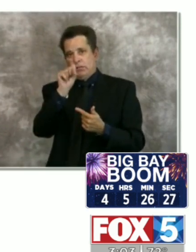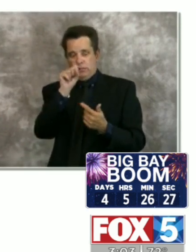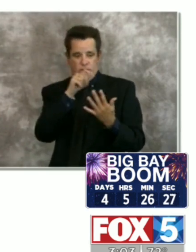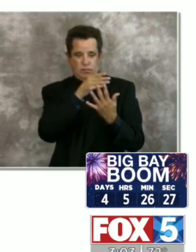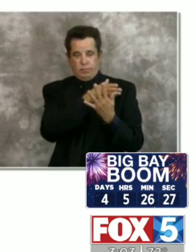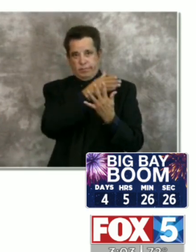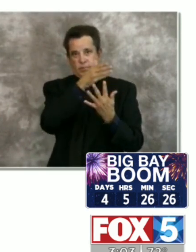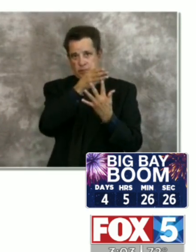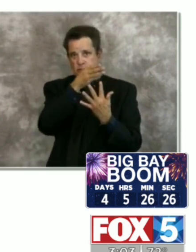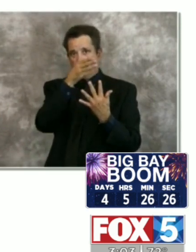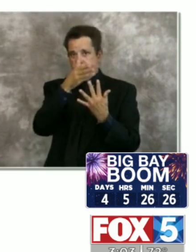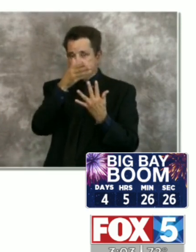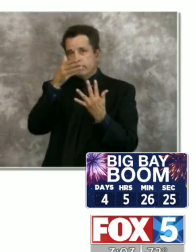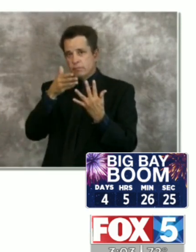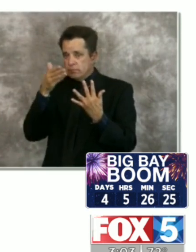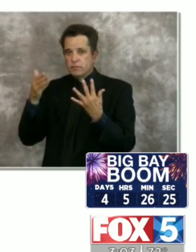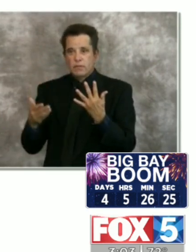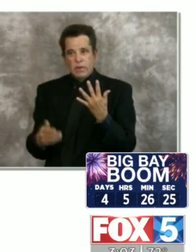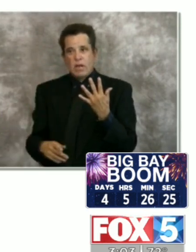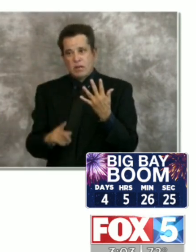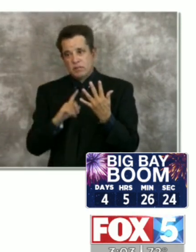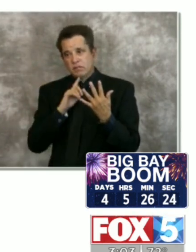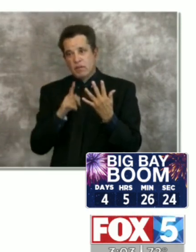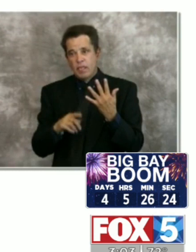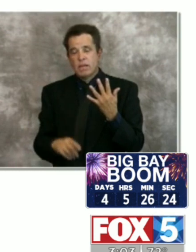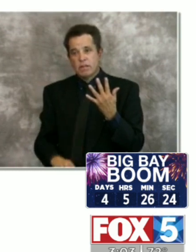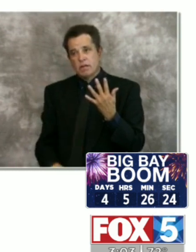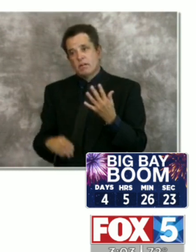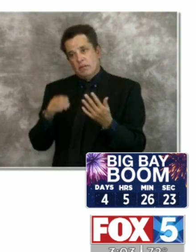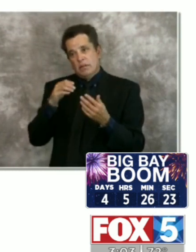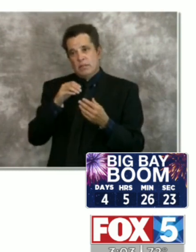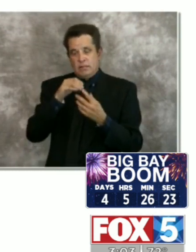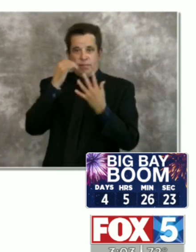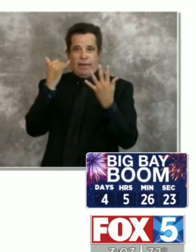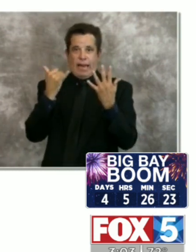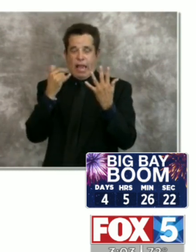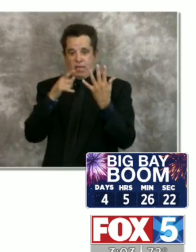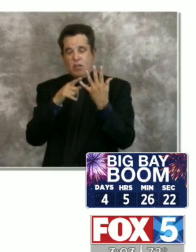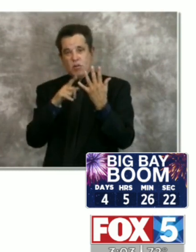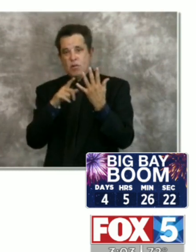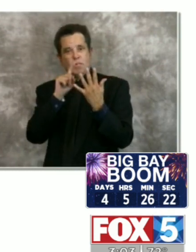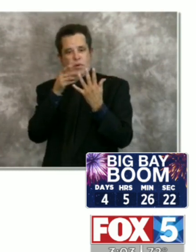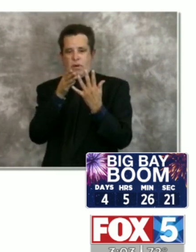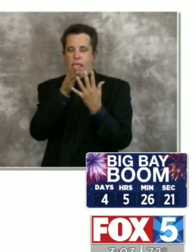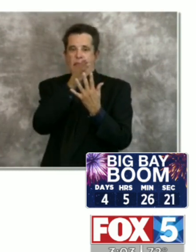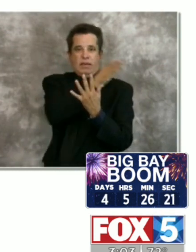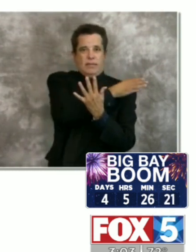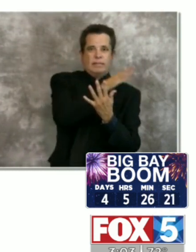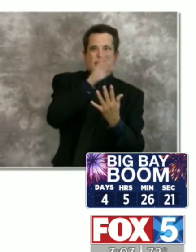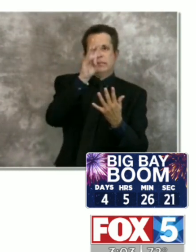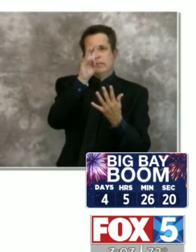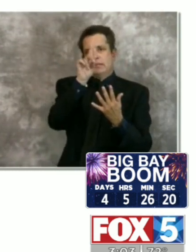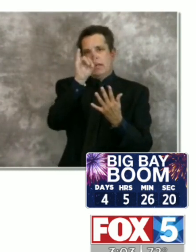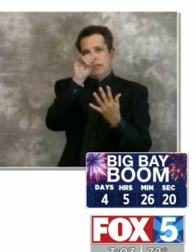YESTERDAY WAS OUR HIGHEST NUMBER OF CASES IN THE PAST. 5